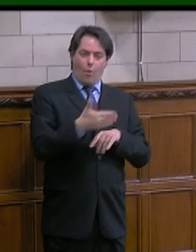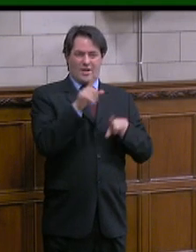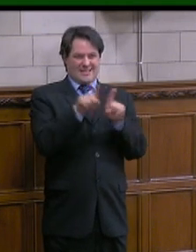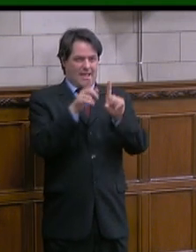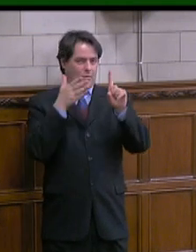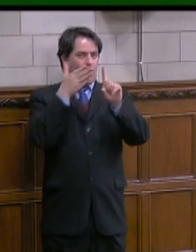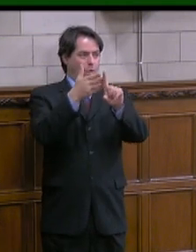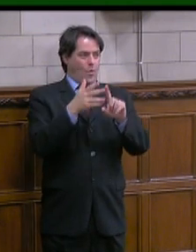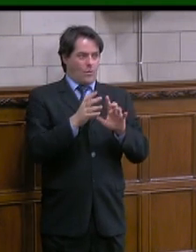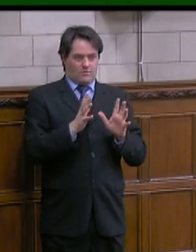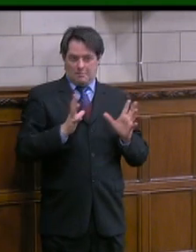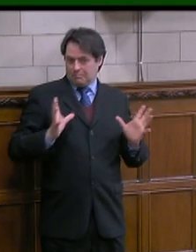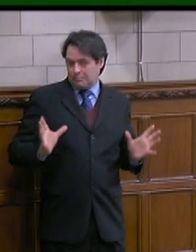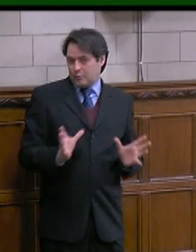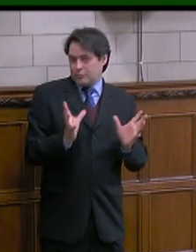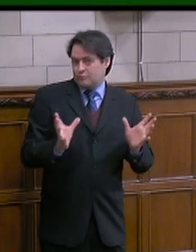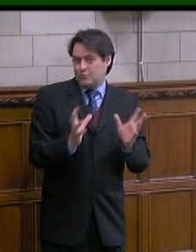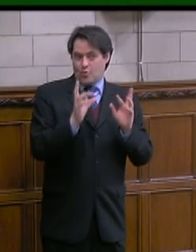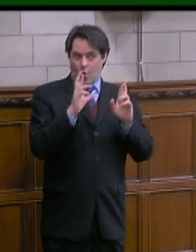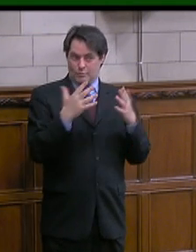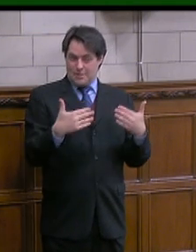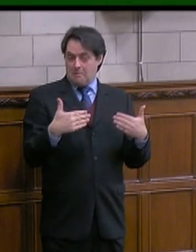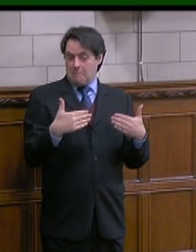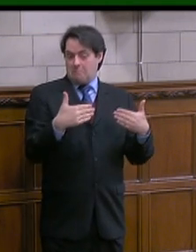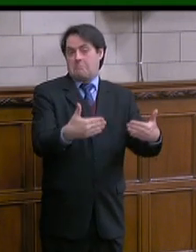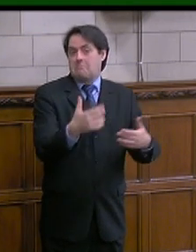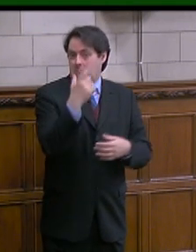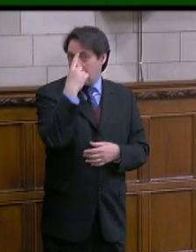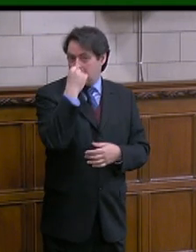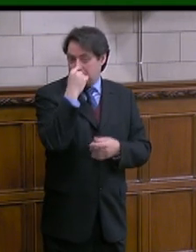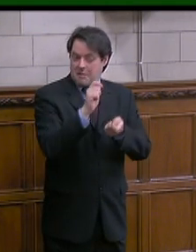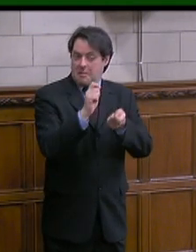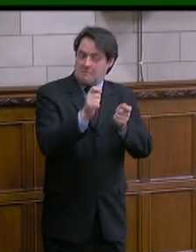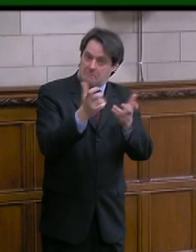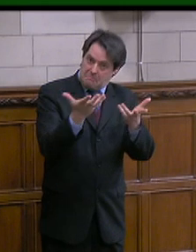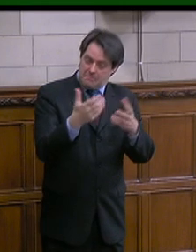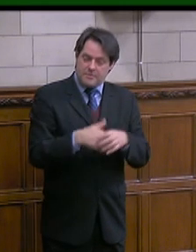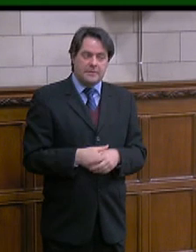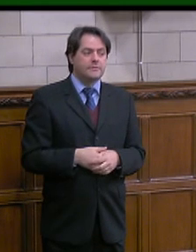let us hope there is some movement today as a result. The hon.